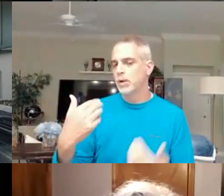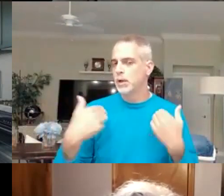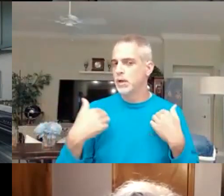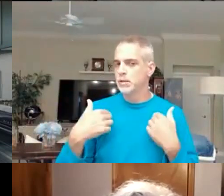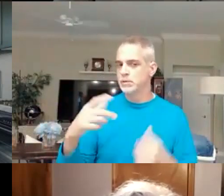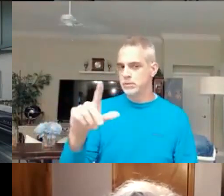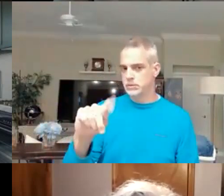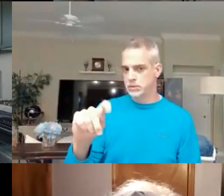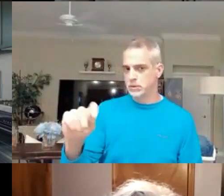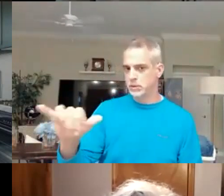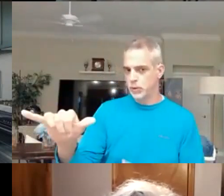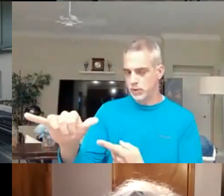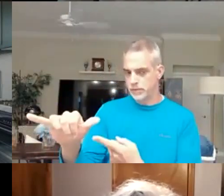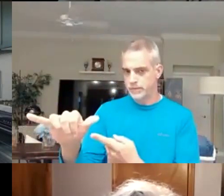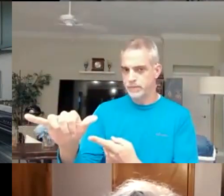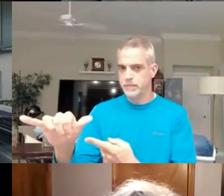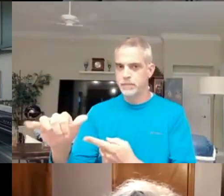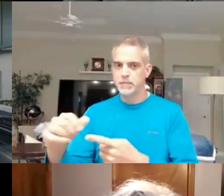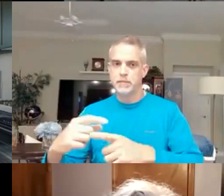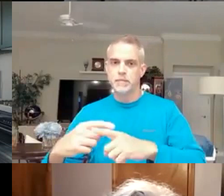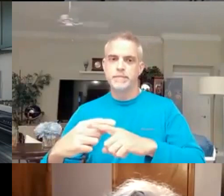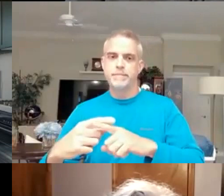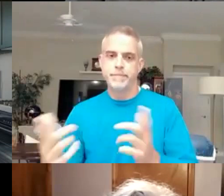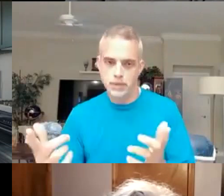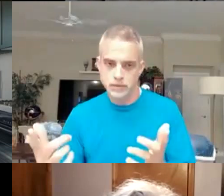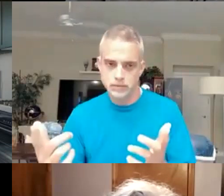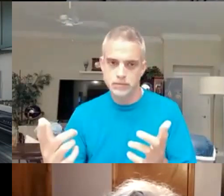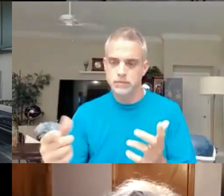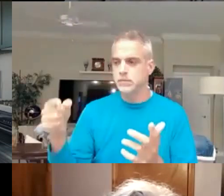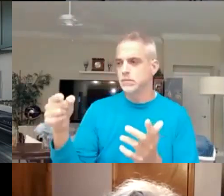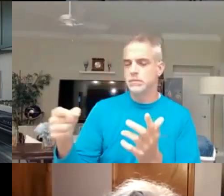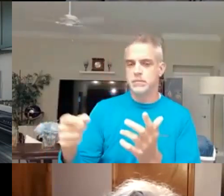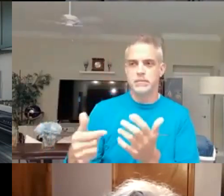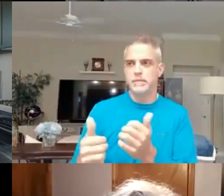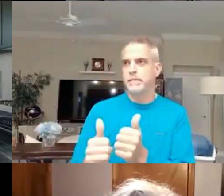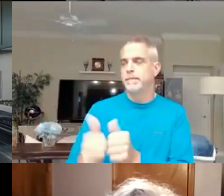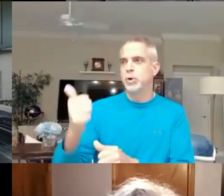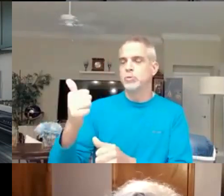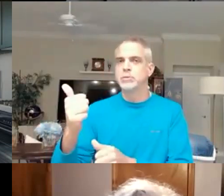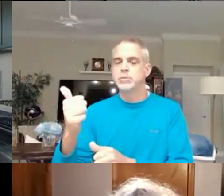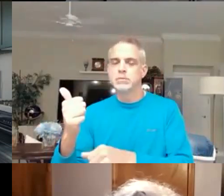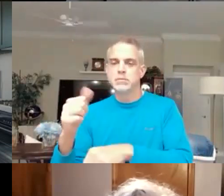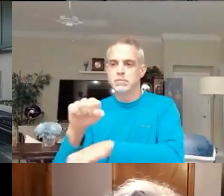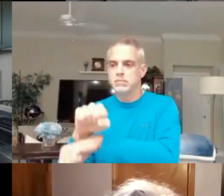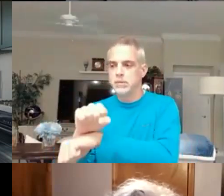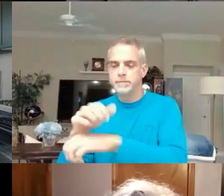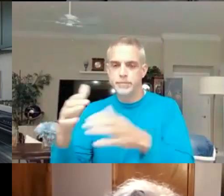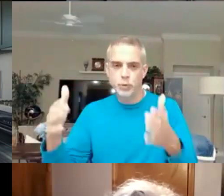We didn't have, we only had a TTY, right. So, we didn't have,